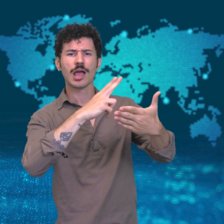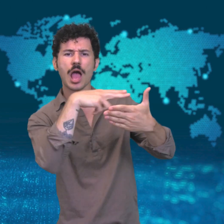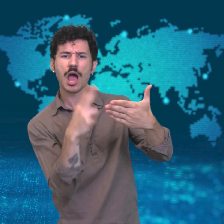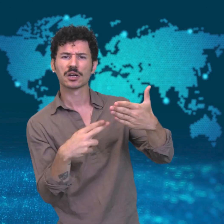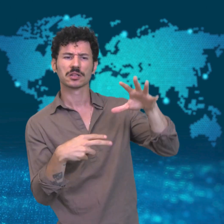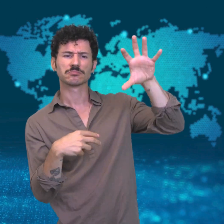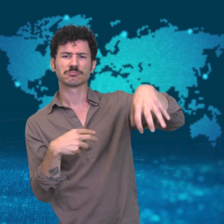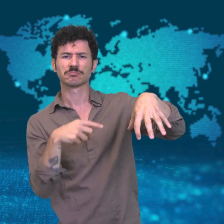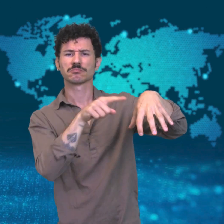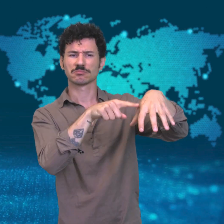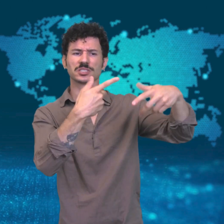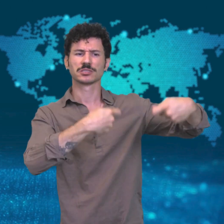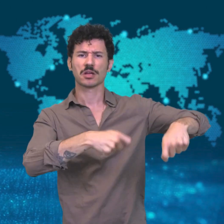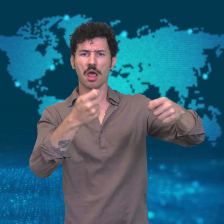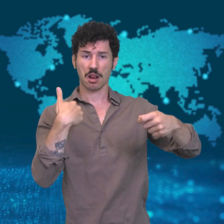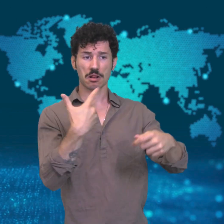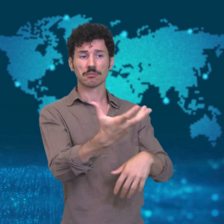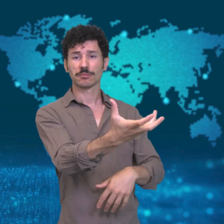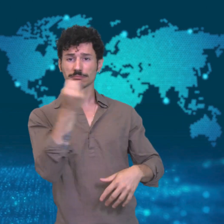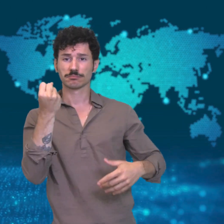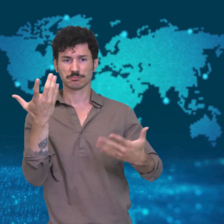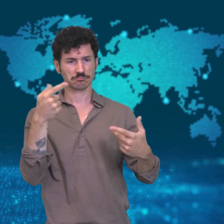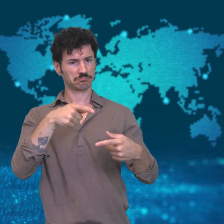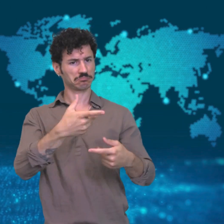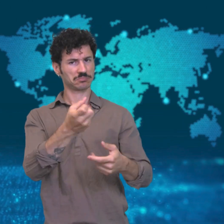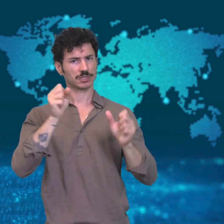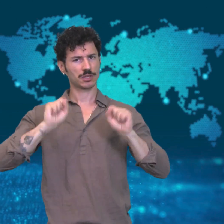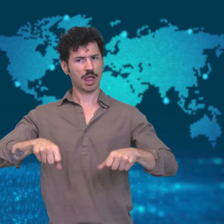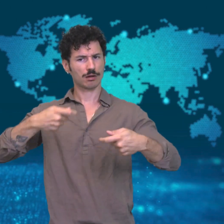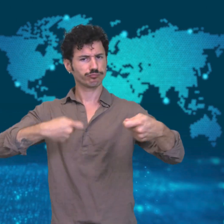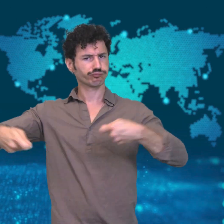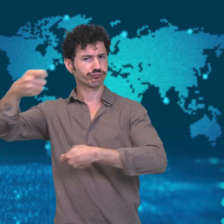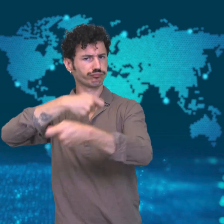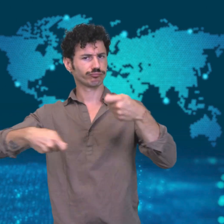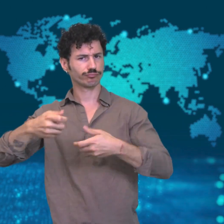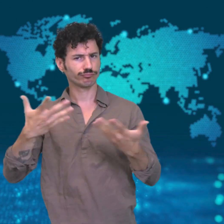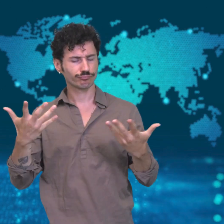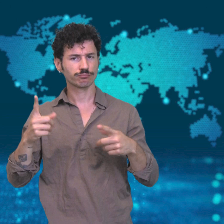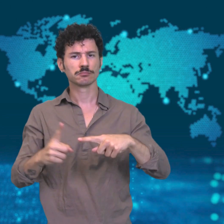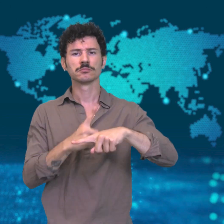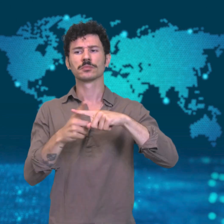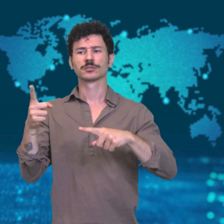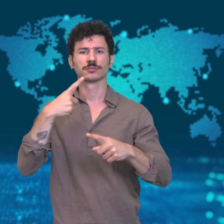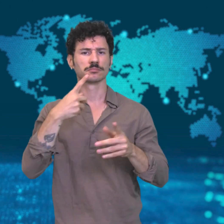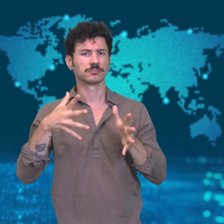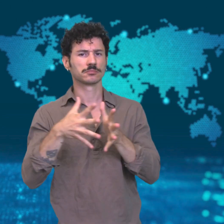Christie’s also claimed that local agents in Nigeria may